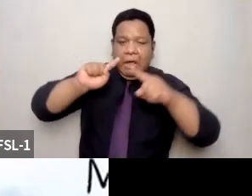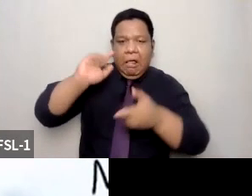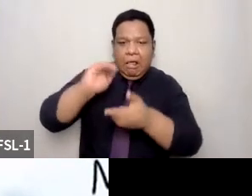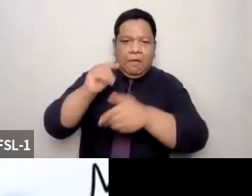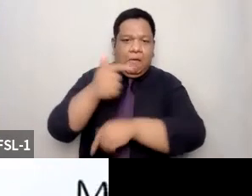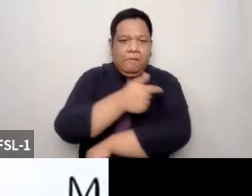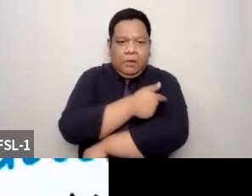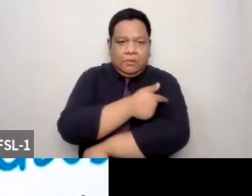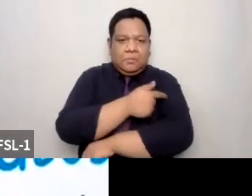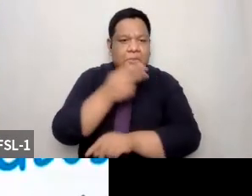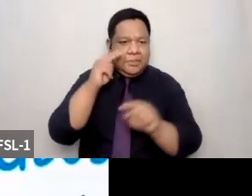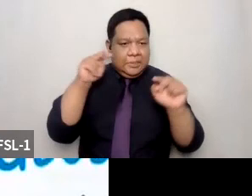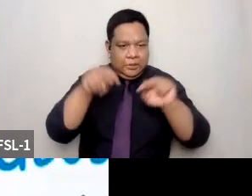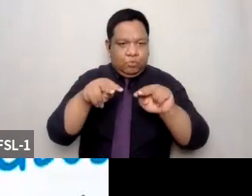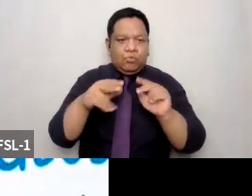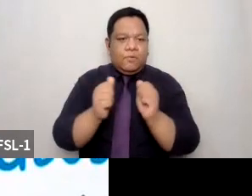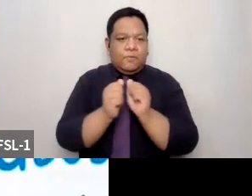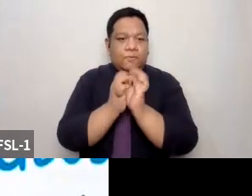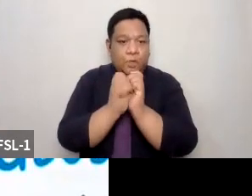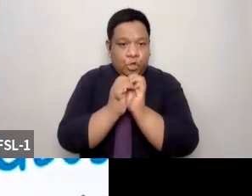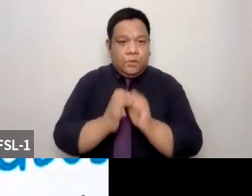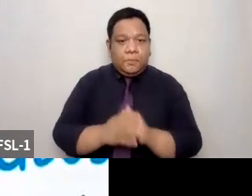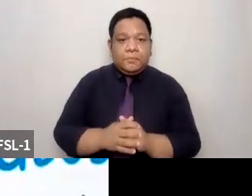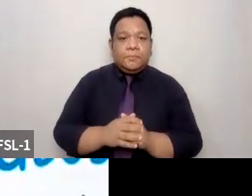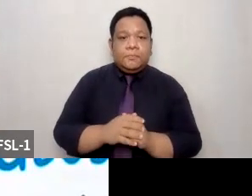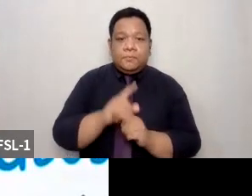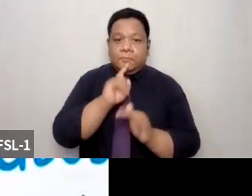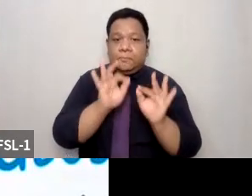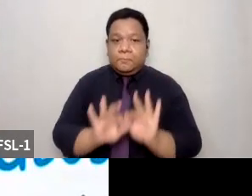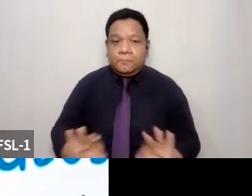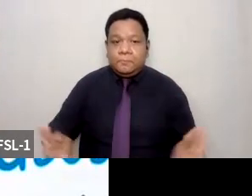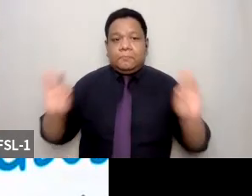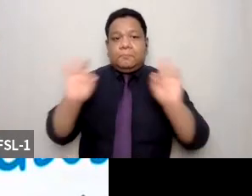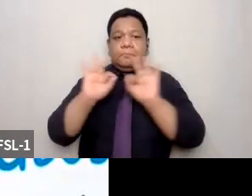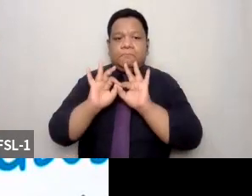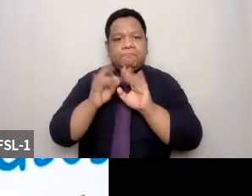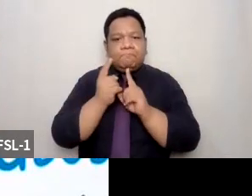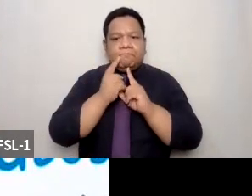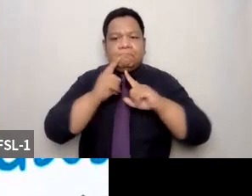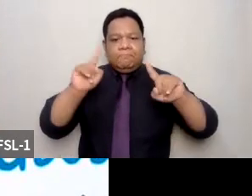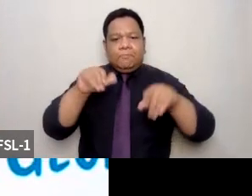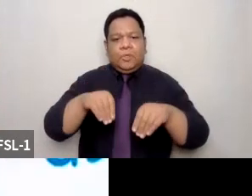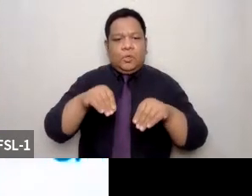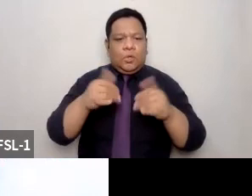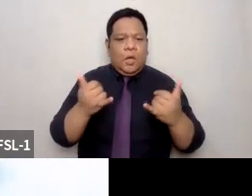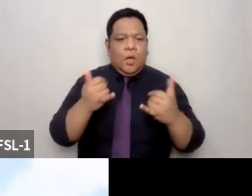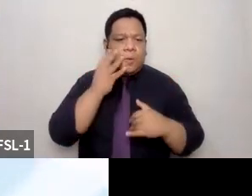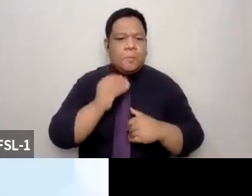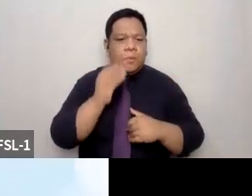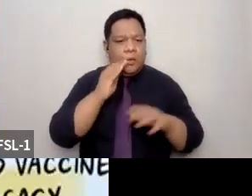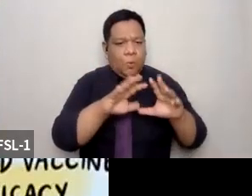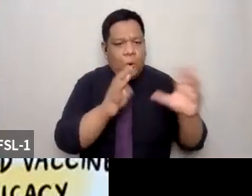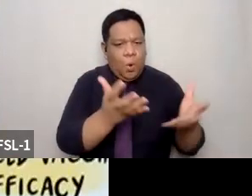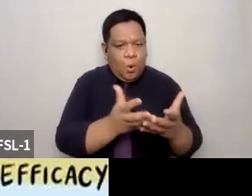And then what’s really important is the effectiveness in the real world situation and that’s what they’re really monitoring right now.